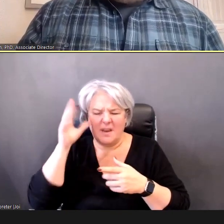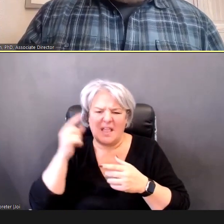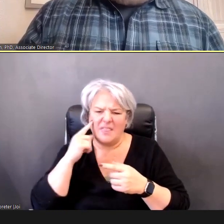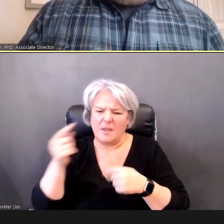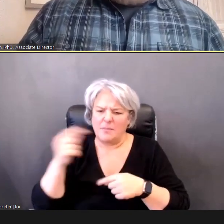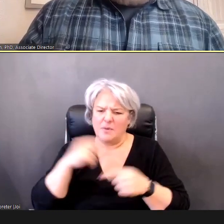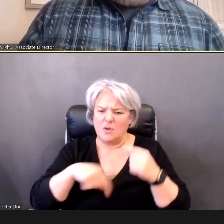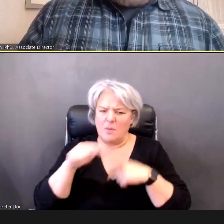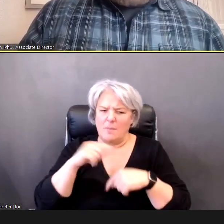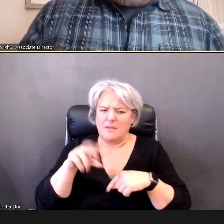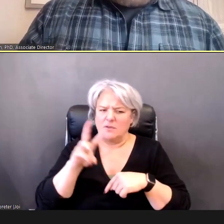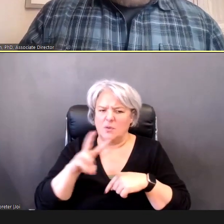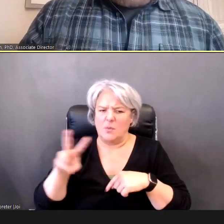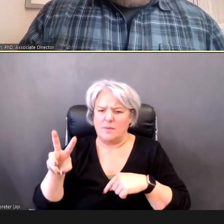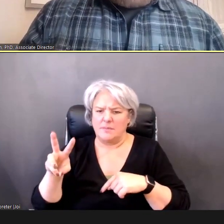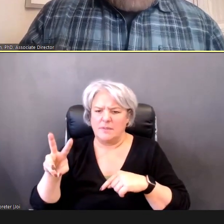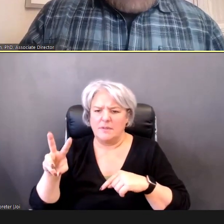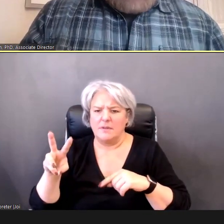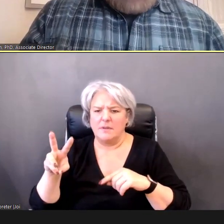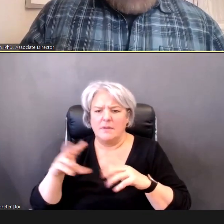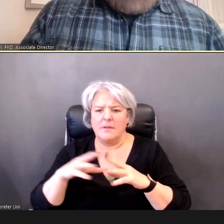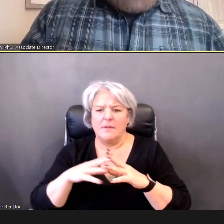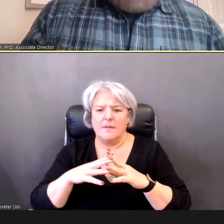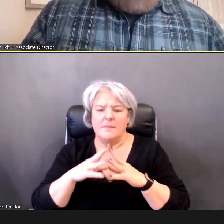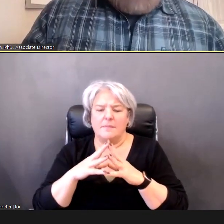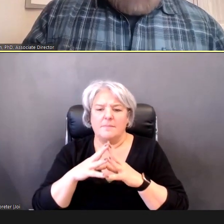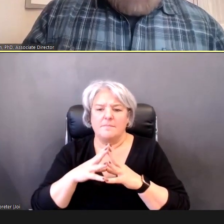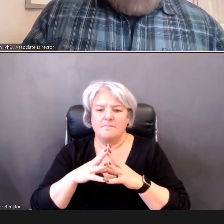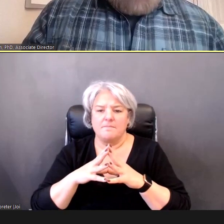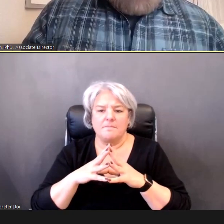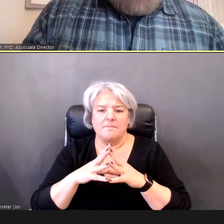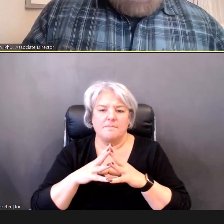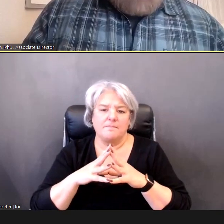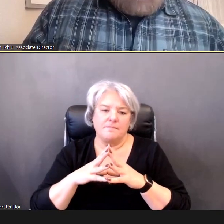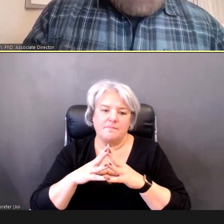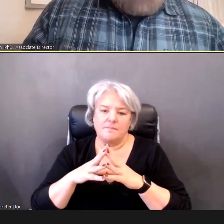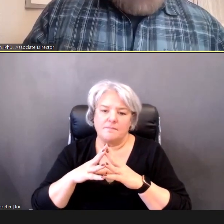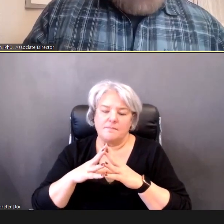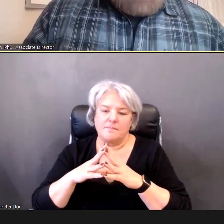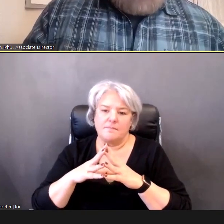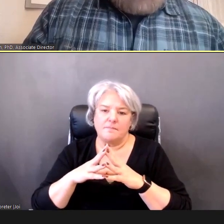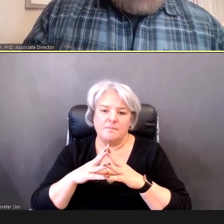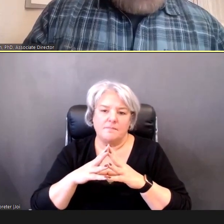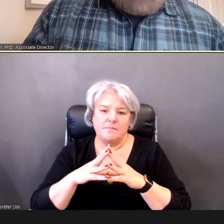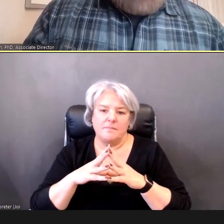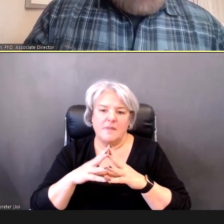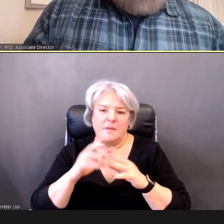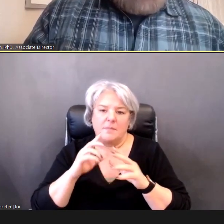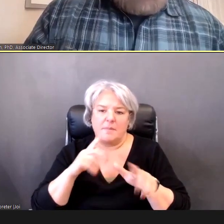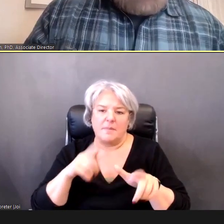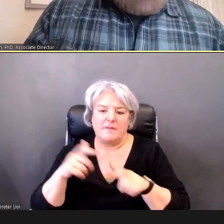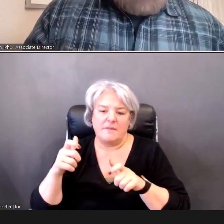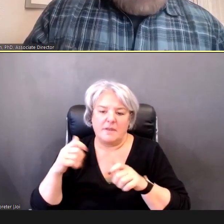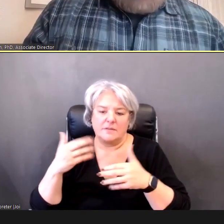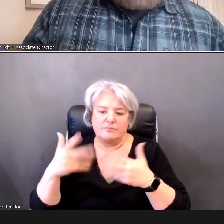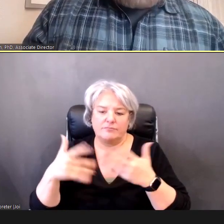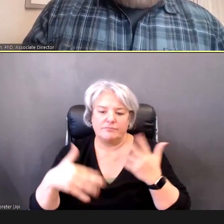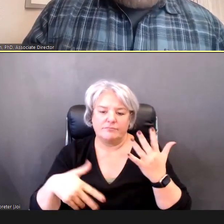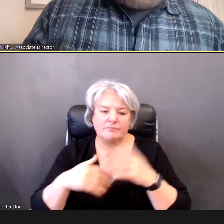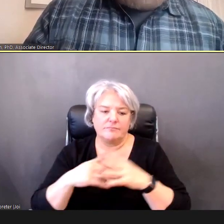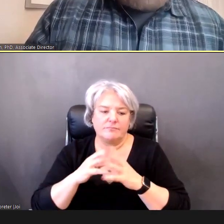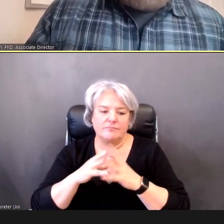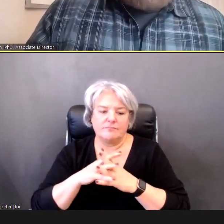website so some of you um I think I went